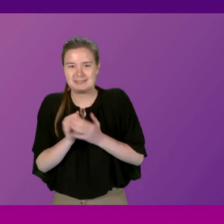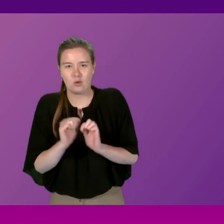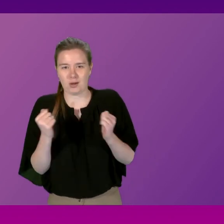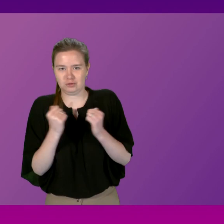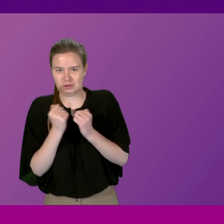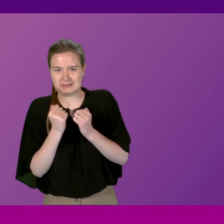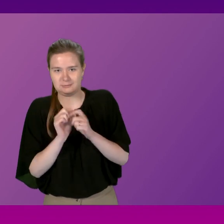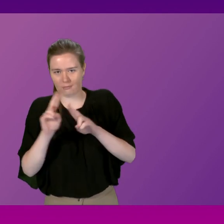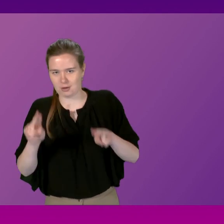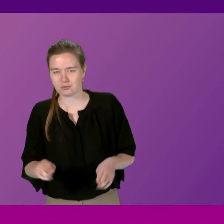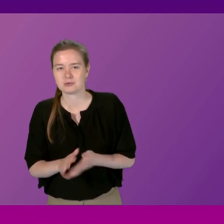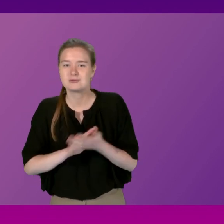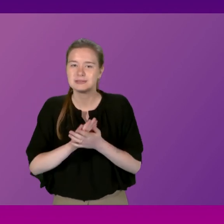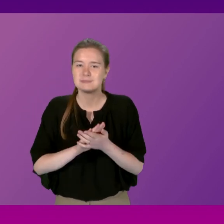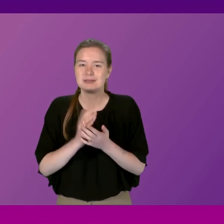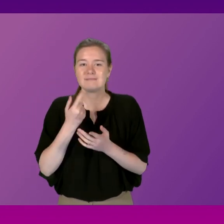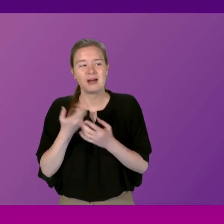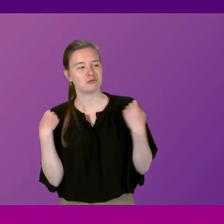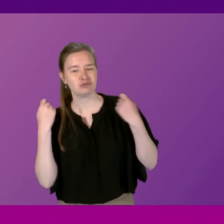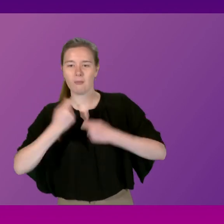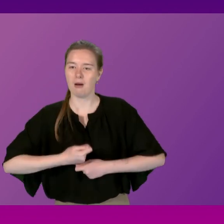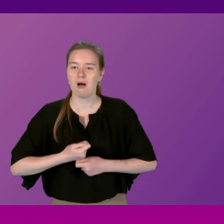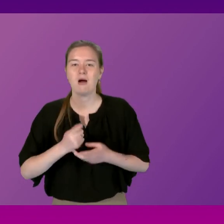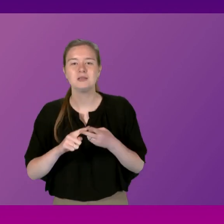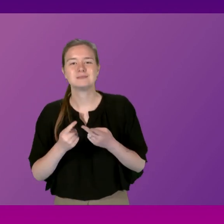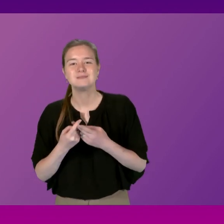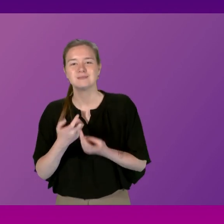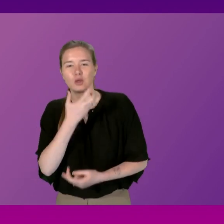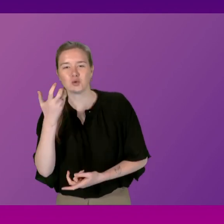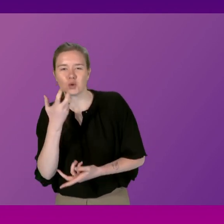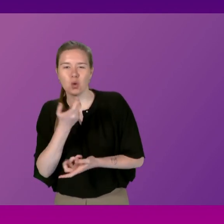For some, it means putting on an extra jumper, putting on the slow cooker or being quite